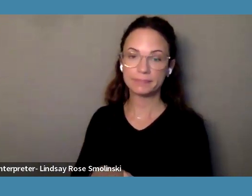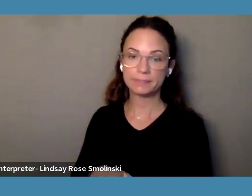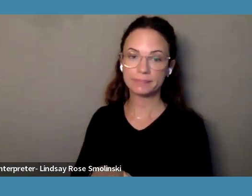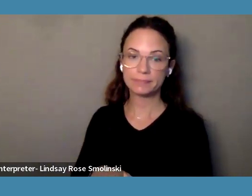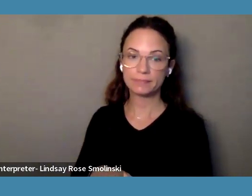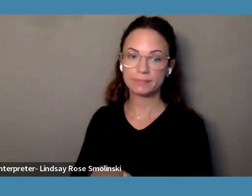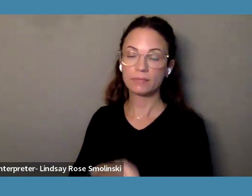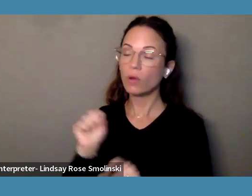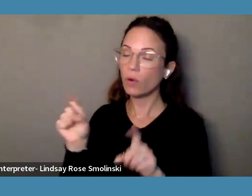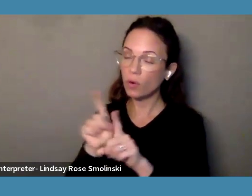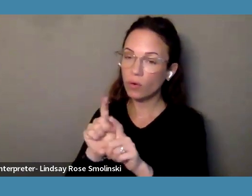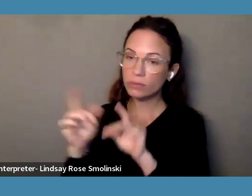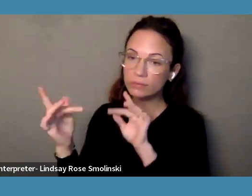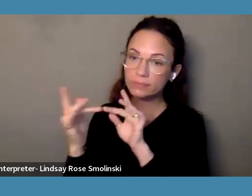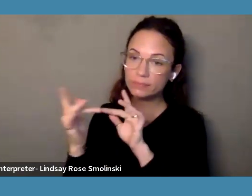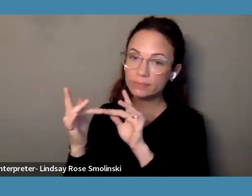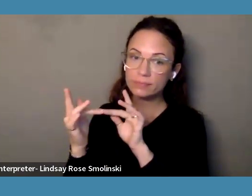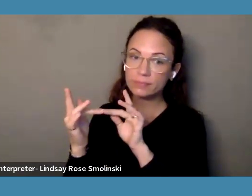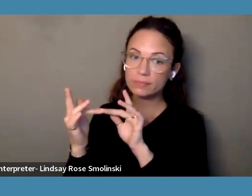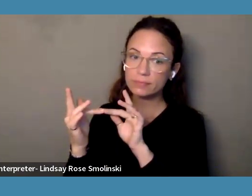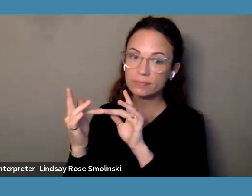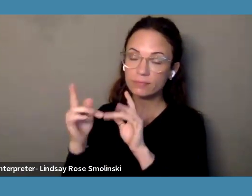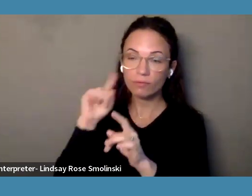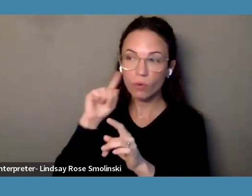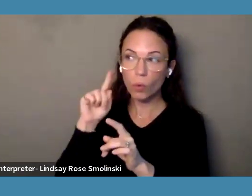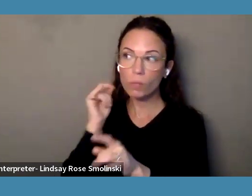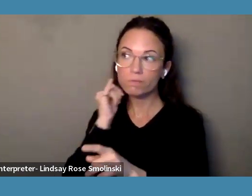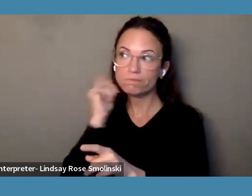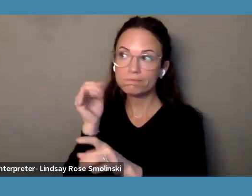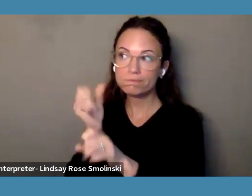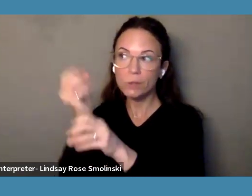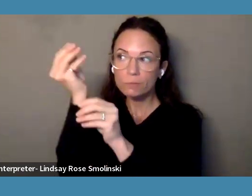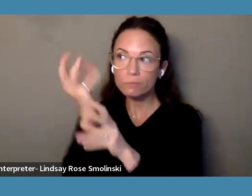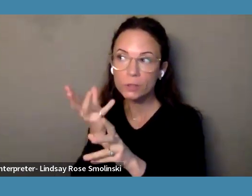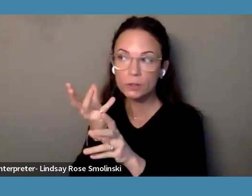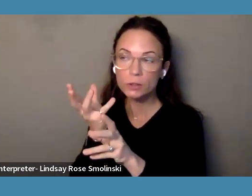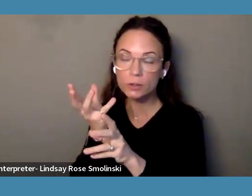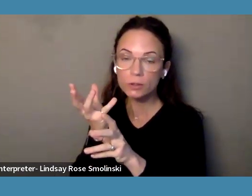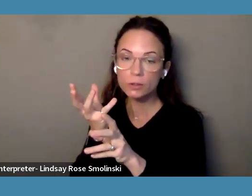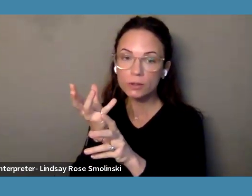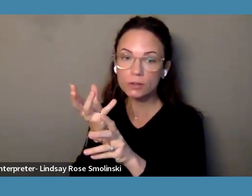You can also contact them for obtaining information from AHCA regarding a Medicaid fair hearing